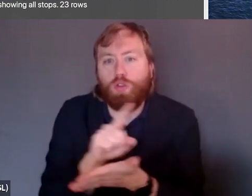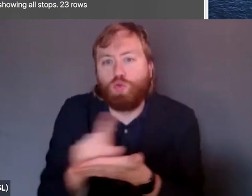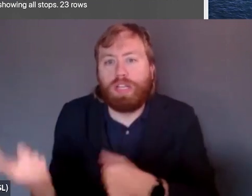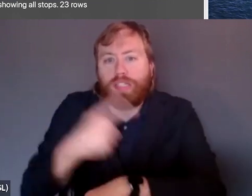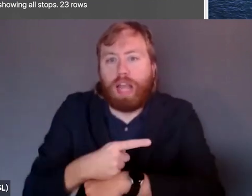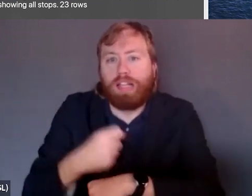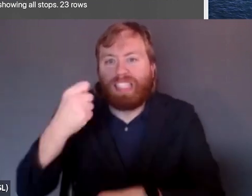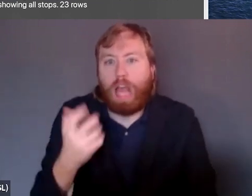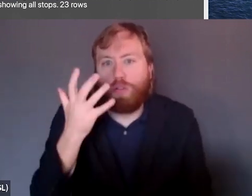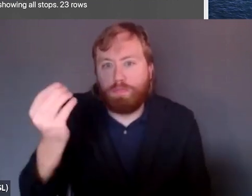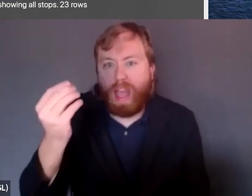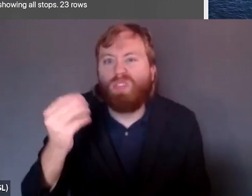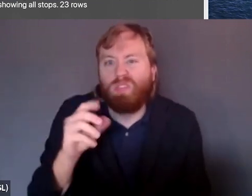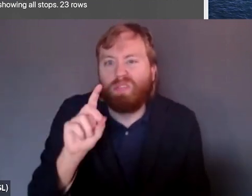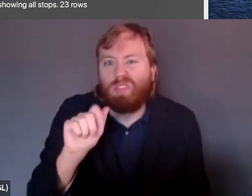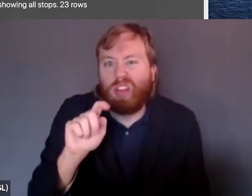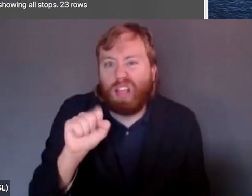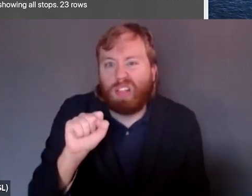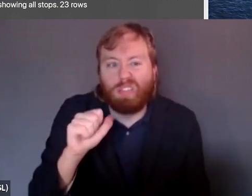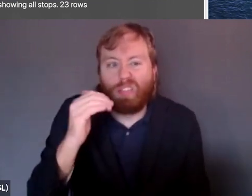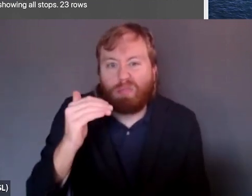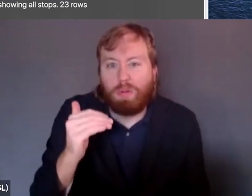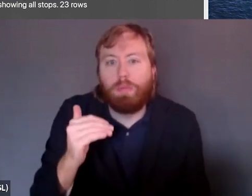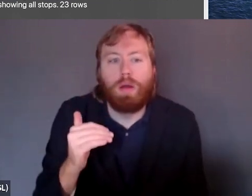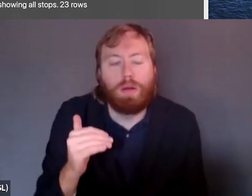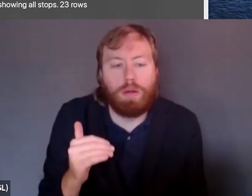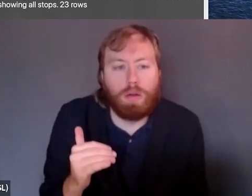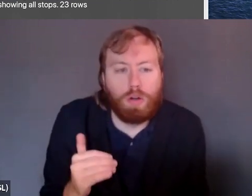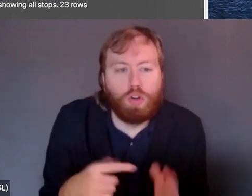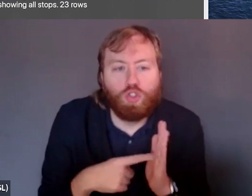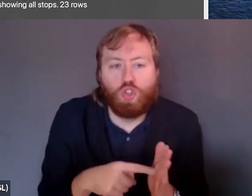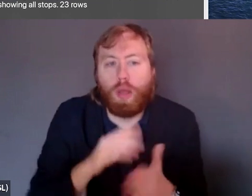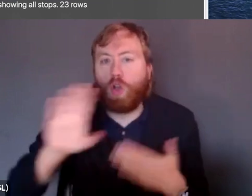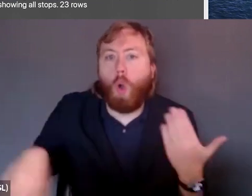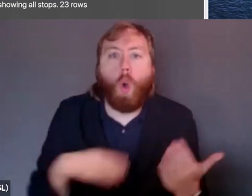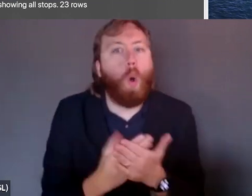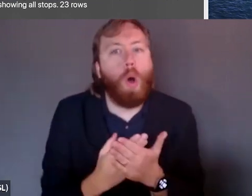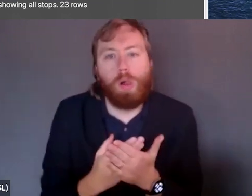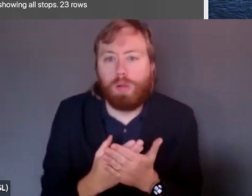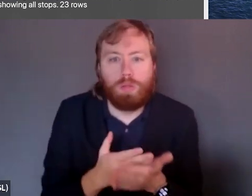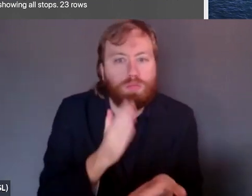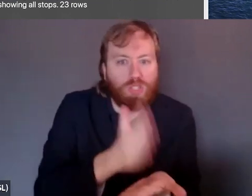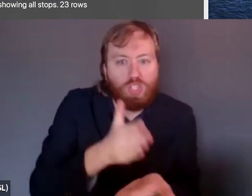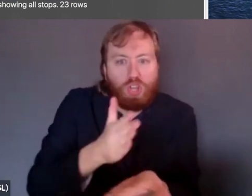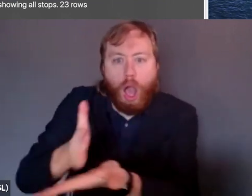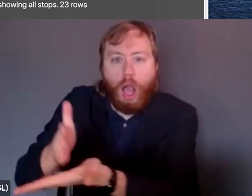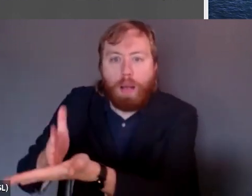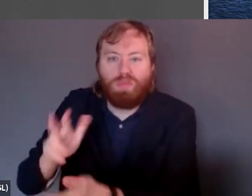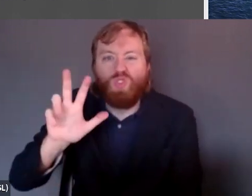Then it says route timetable is showing all stops, 23 rows. Every time I interact with one of these buttons,